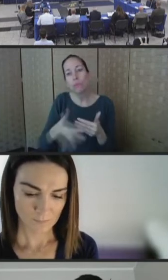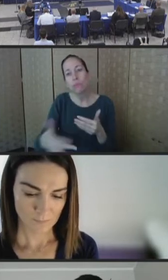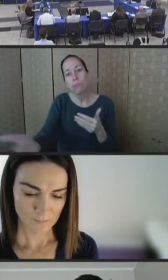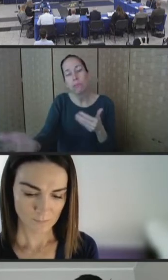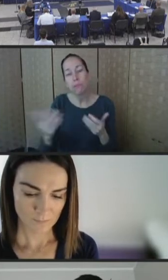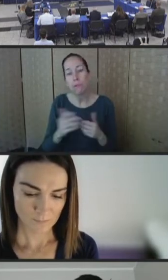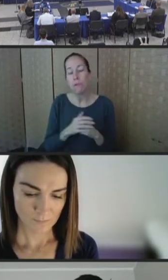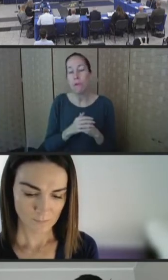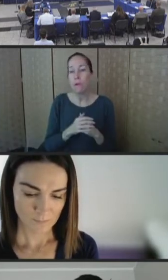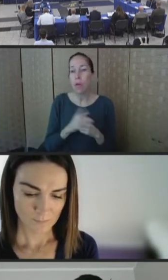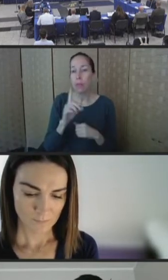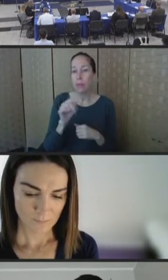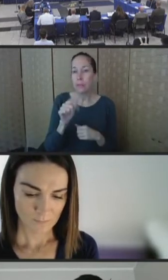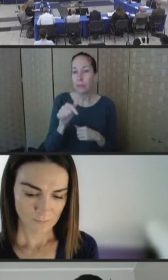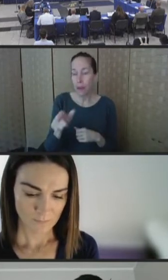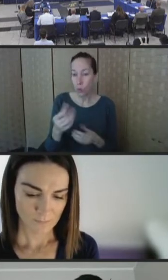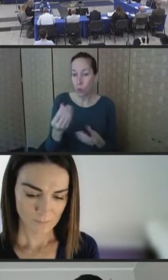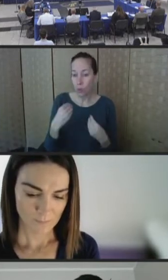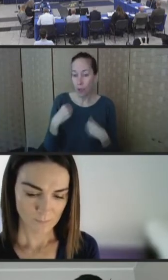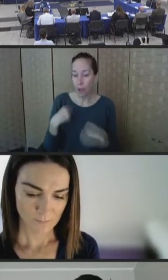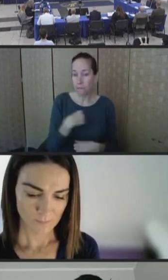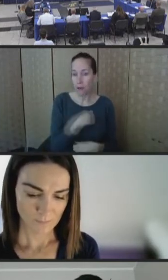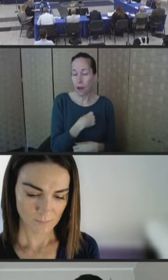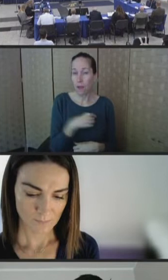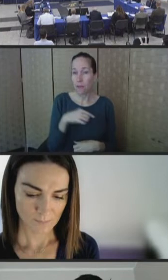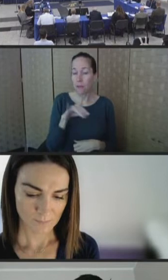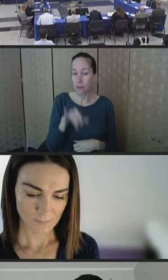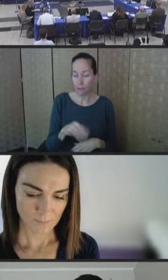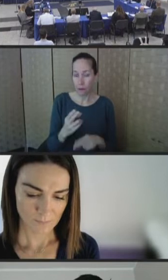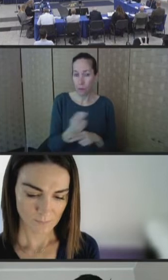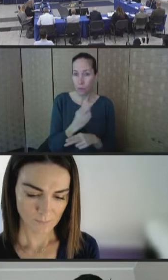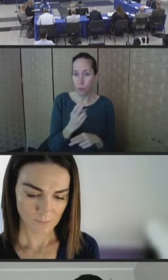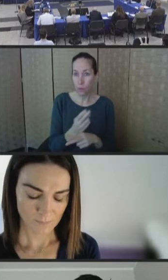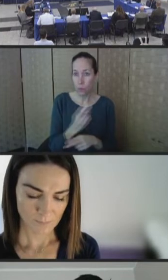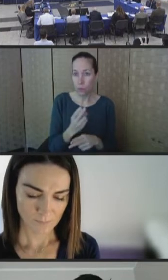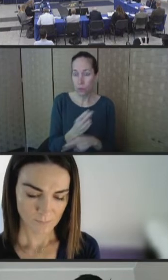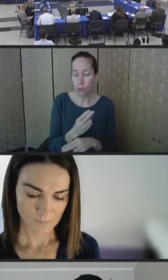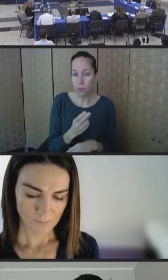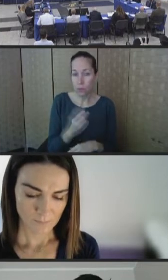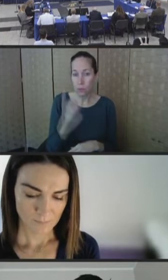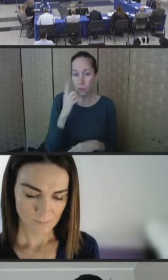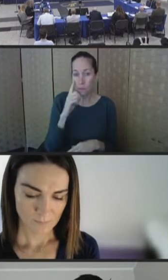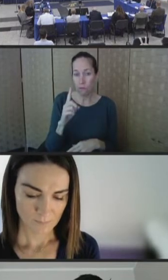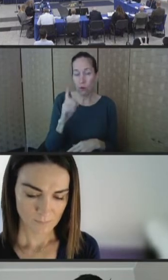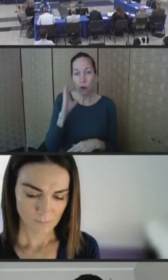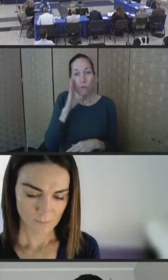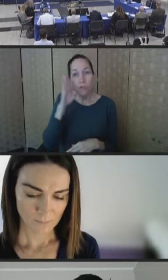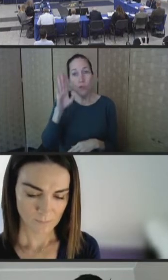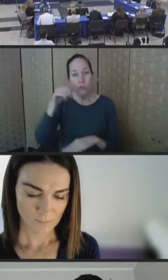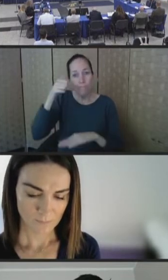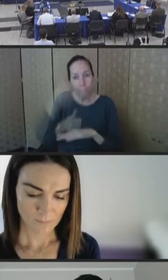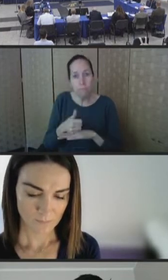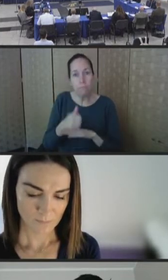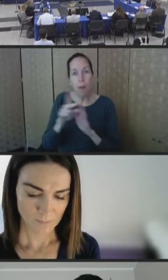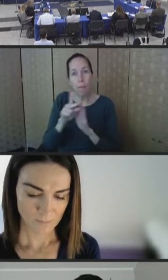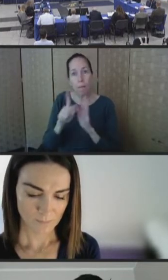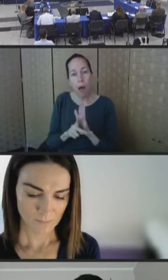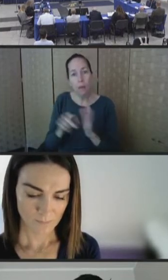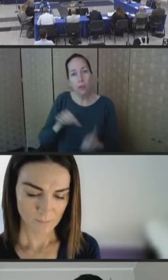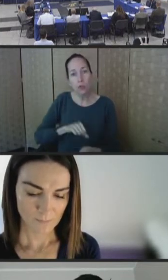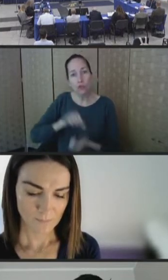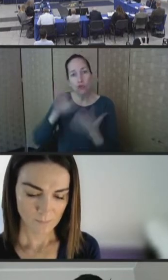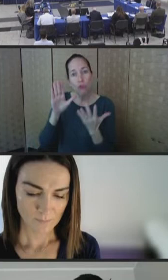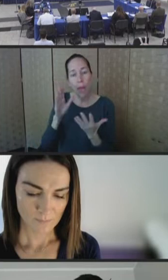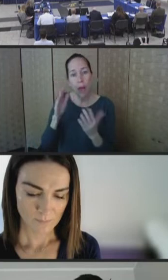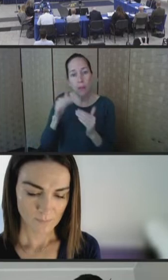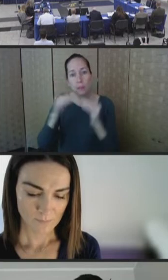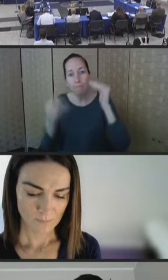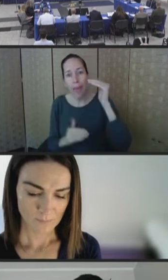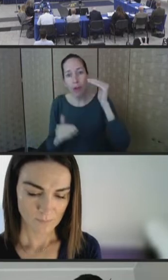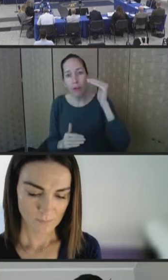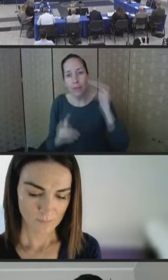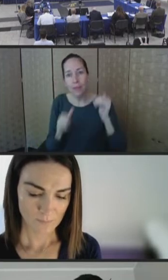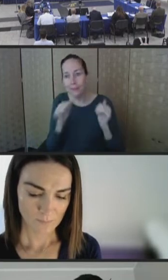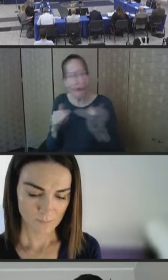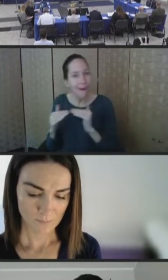used in your opinion to help inform policies that will address the disparities and the high levels